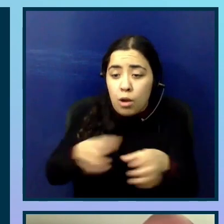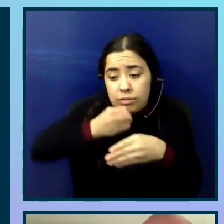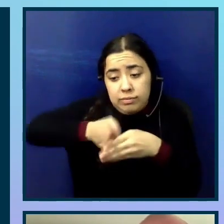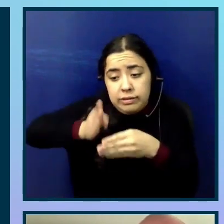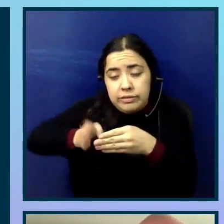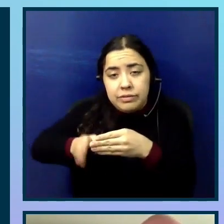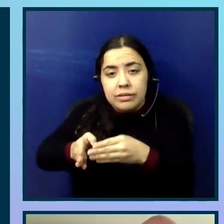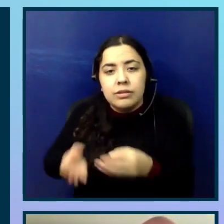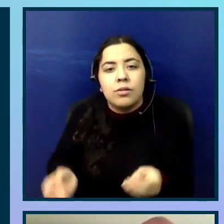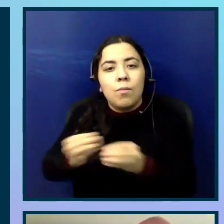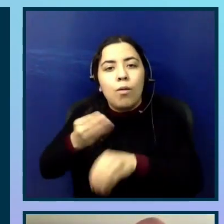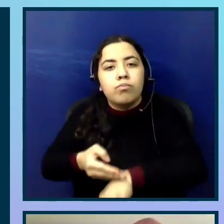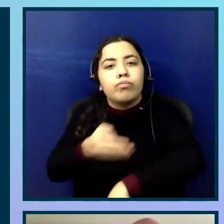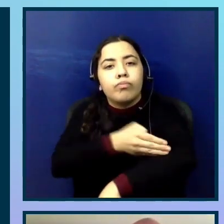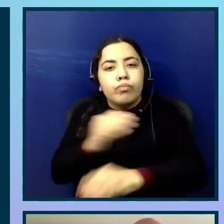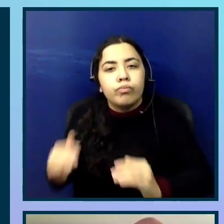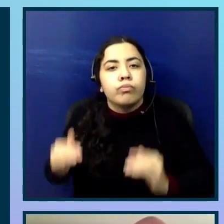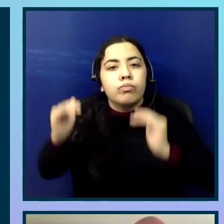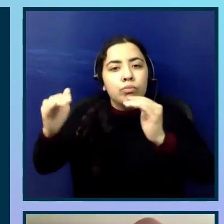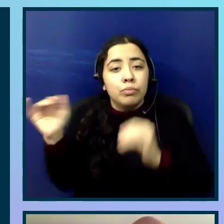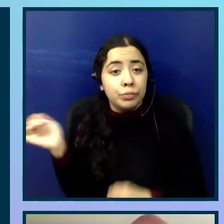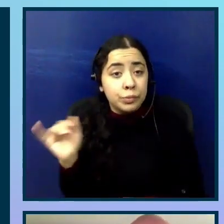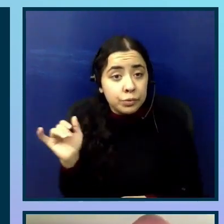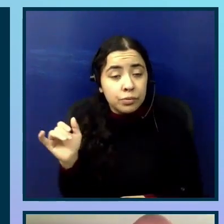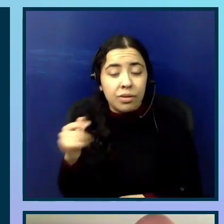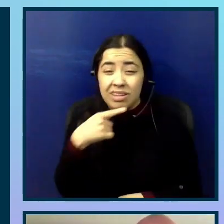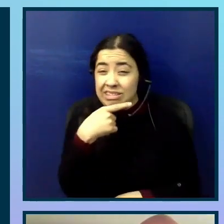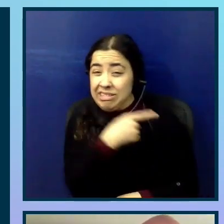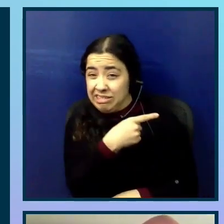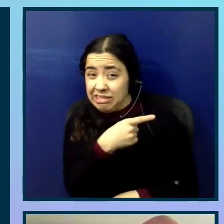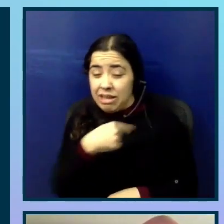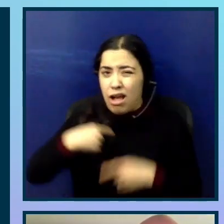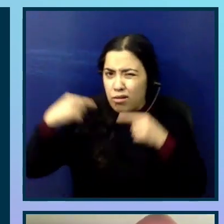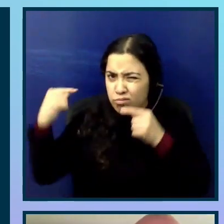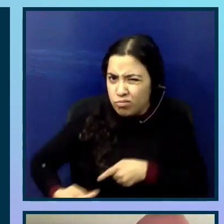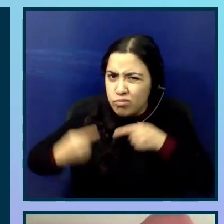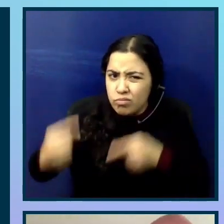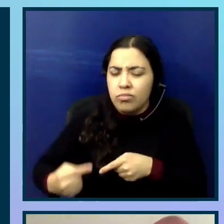that I was always struggled with. It can actually show that what you are doing